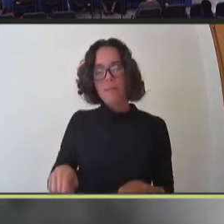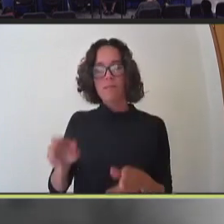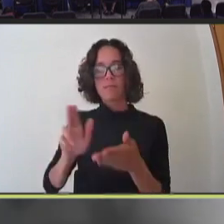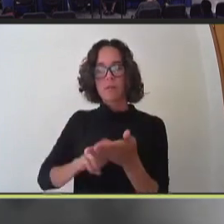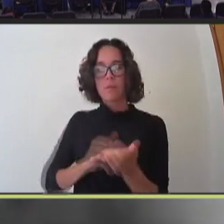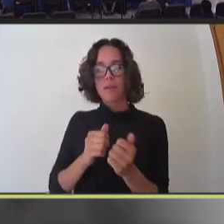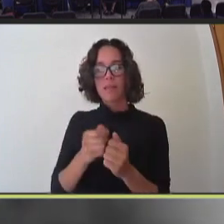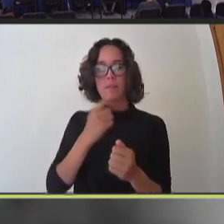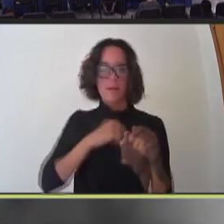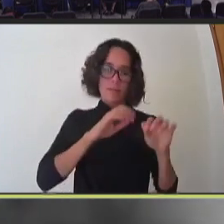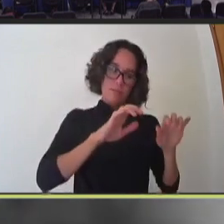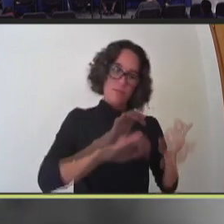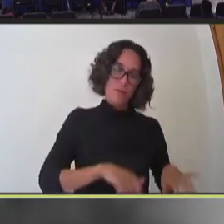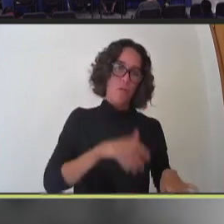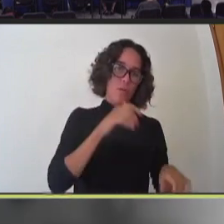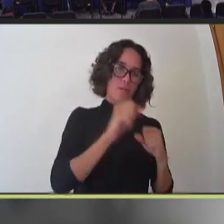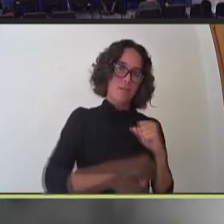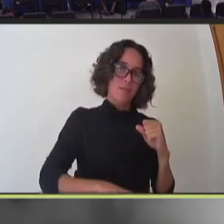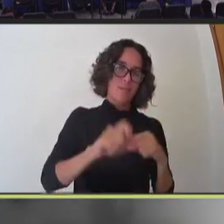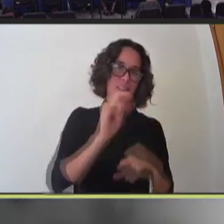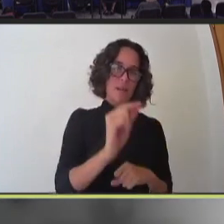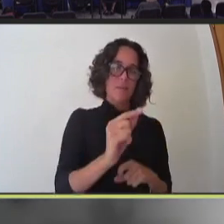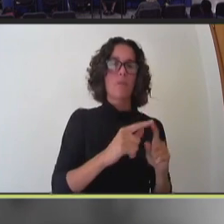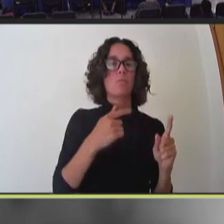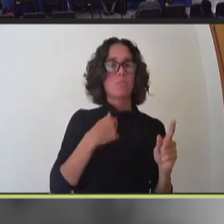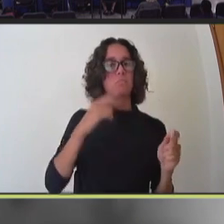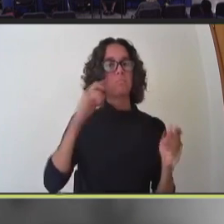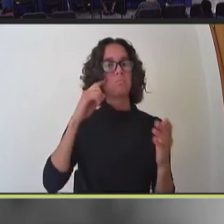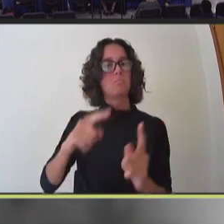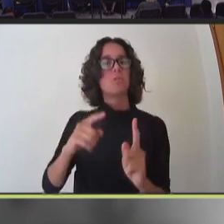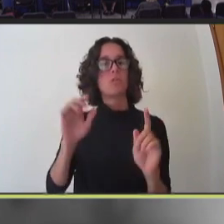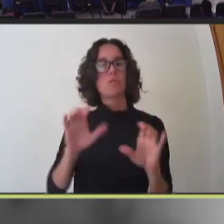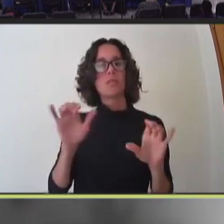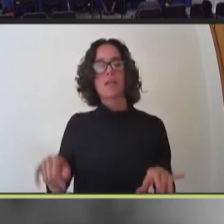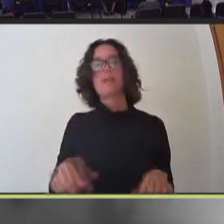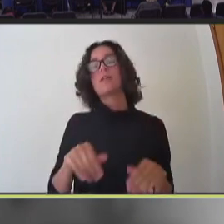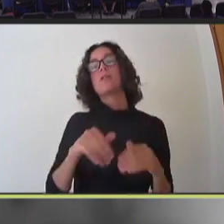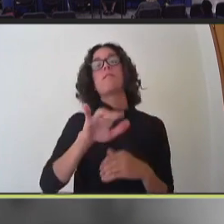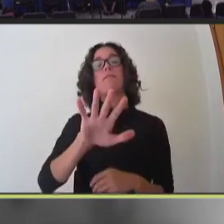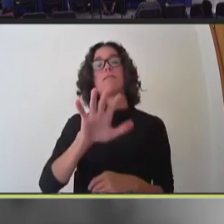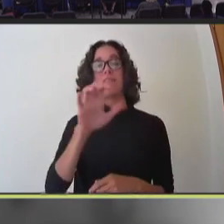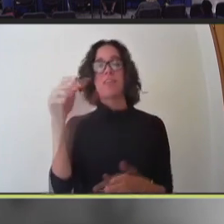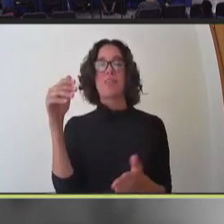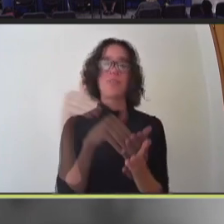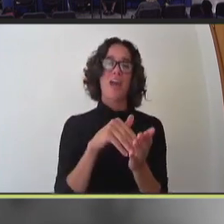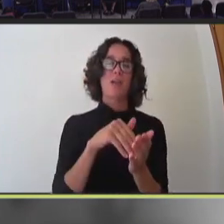there's over 500,000 veterans that are in these five states that currently are not